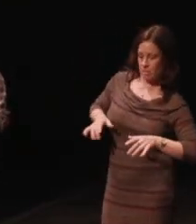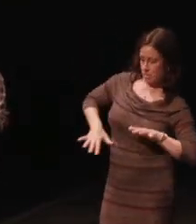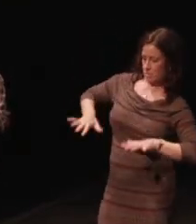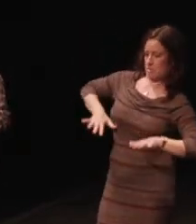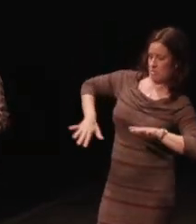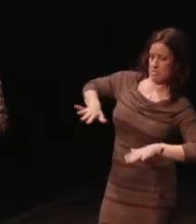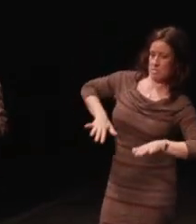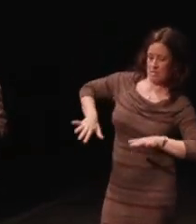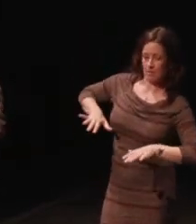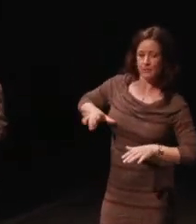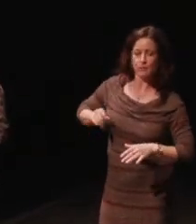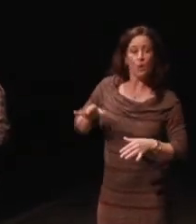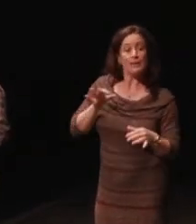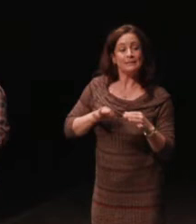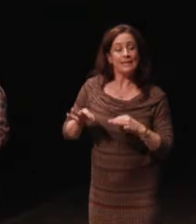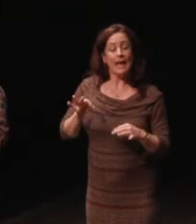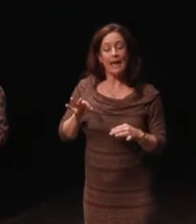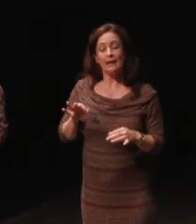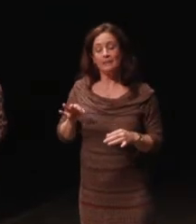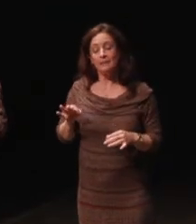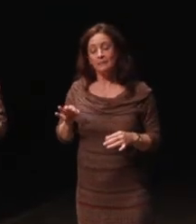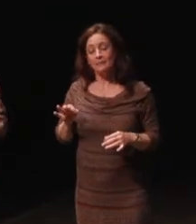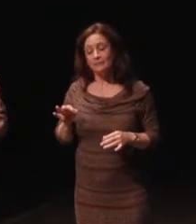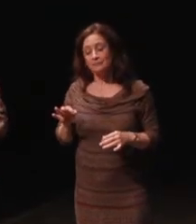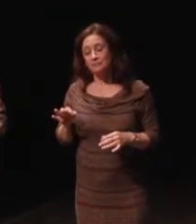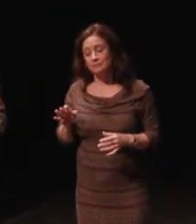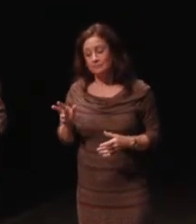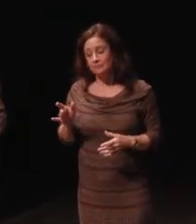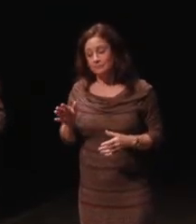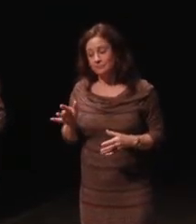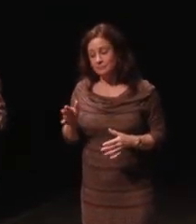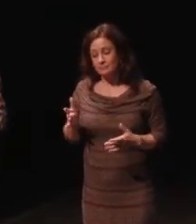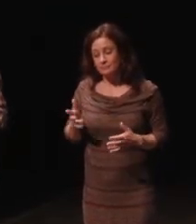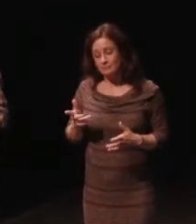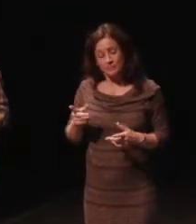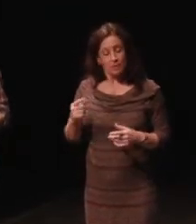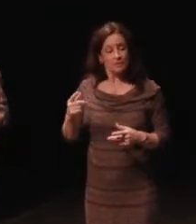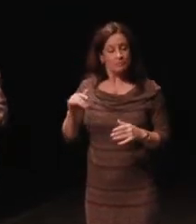So, instead doctoring this, the solution was not really very complicated,